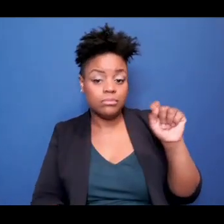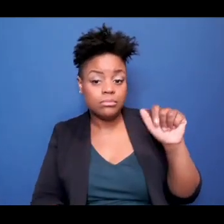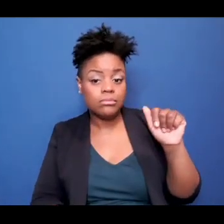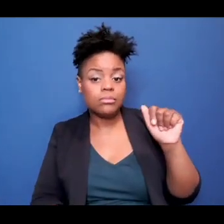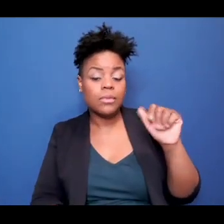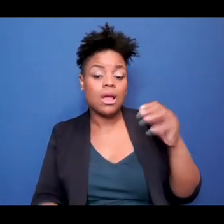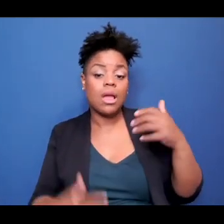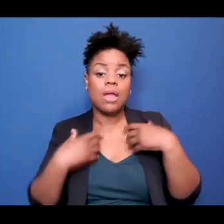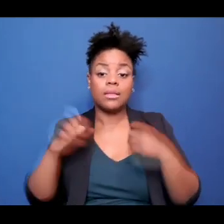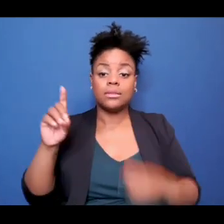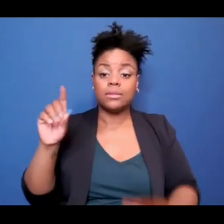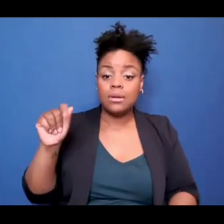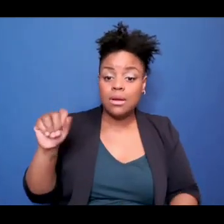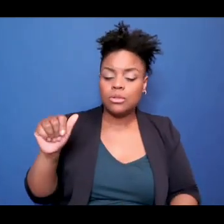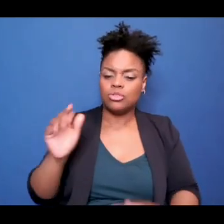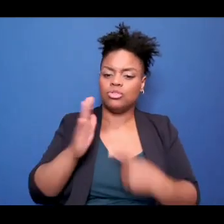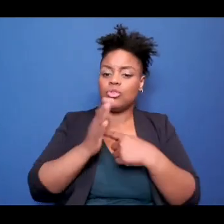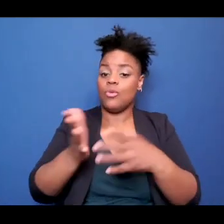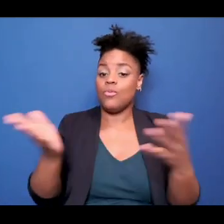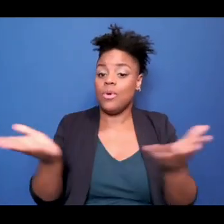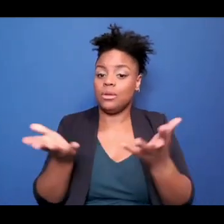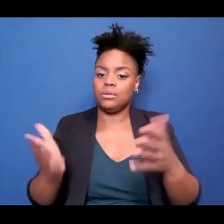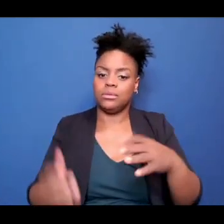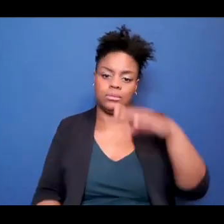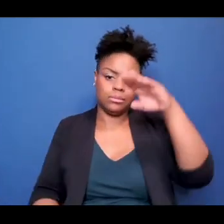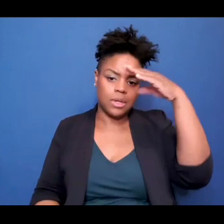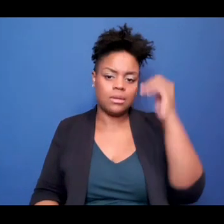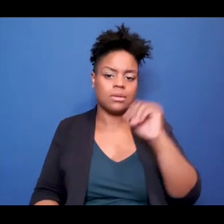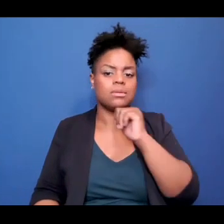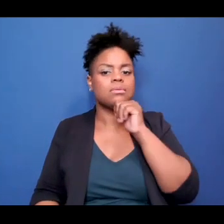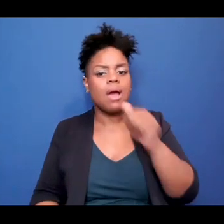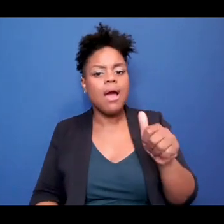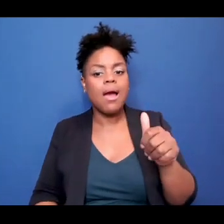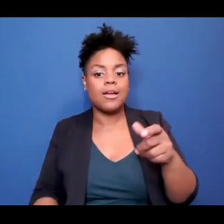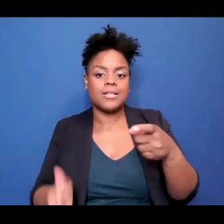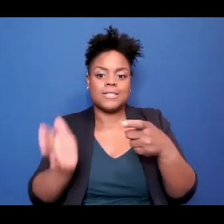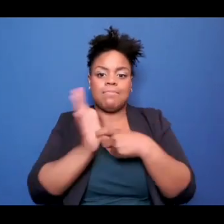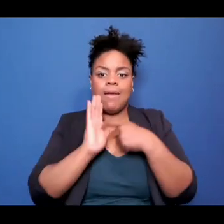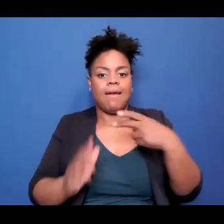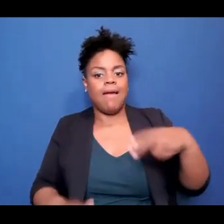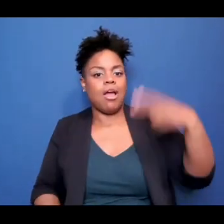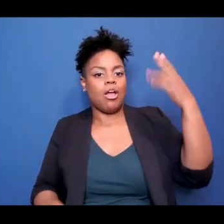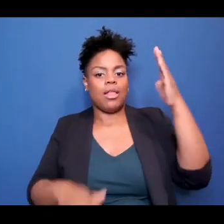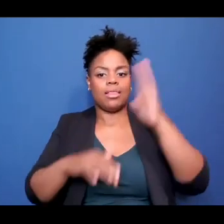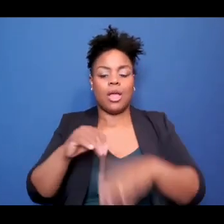AND FROM THE HEALTH DATA AND SO IT REFLECTS A NUMBER OF THINGS. I MEAN, IT REFLECTS COMPANIES